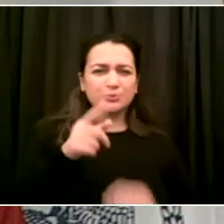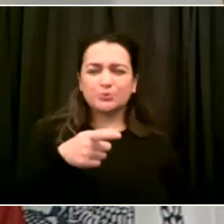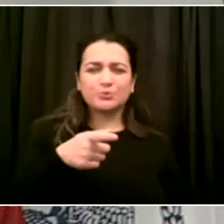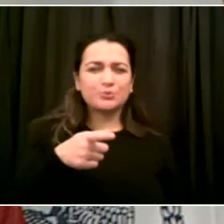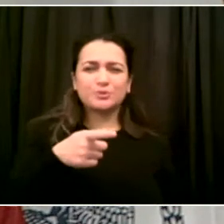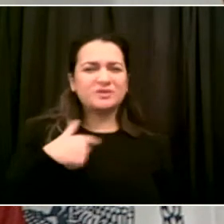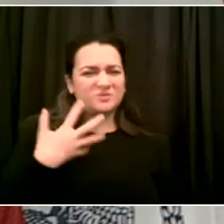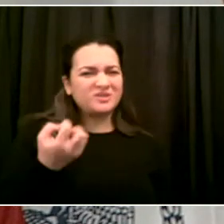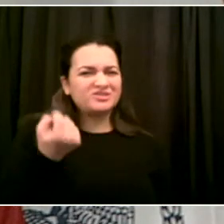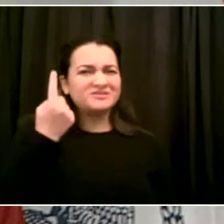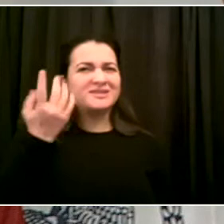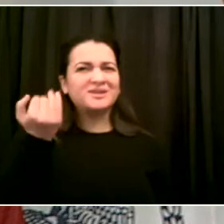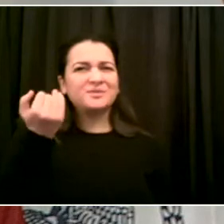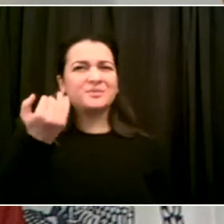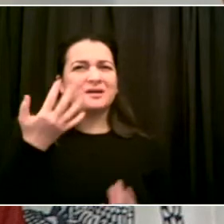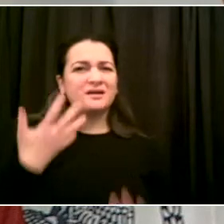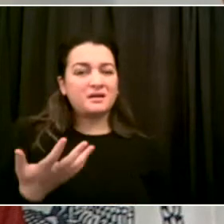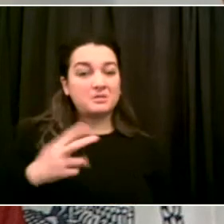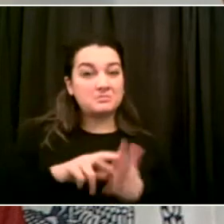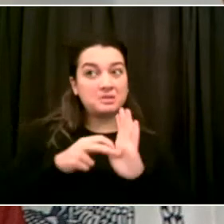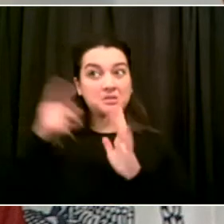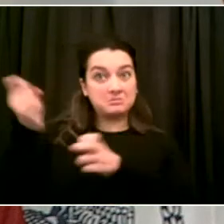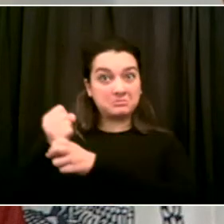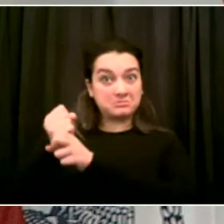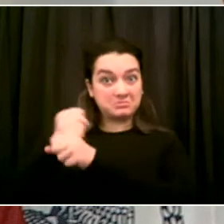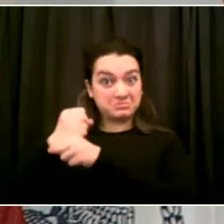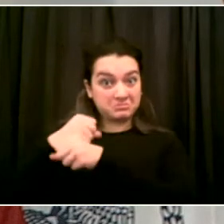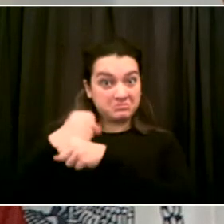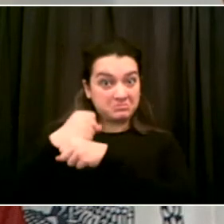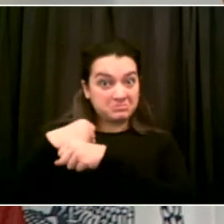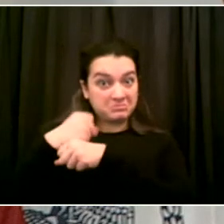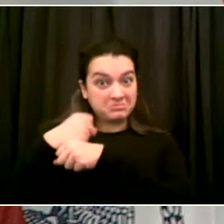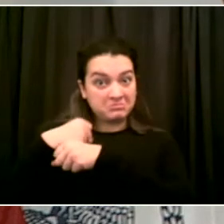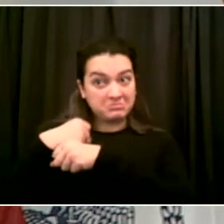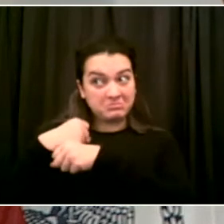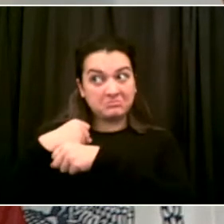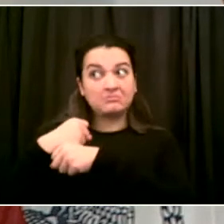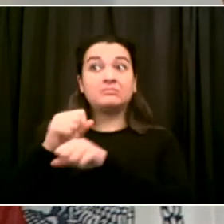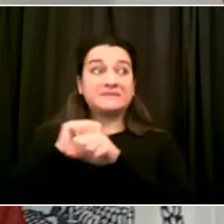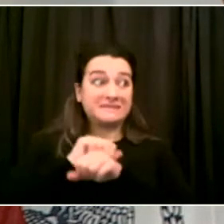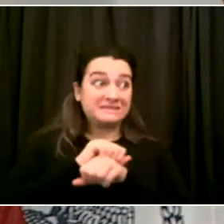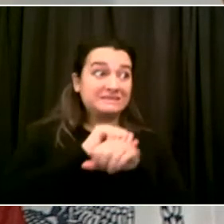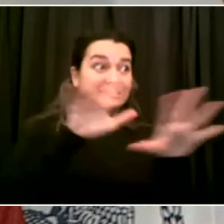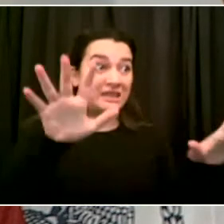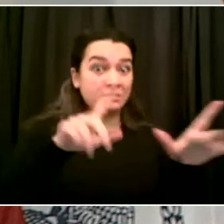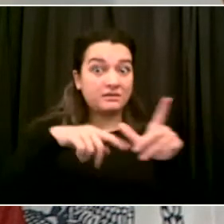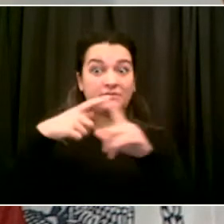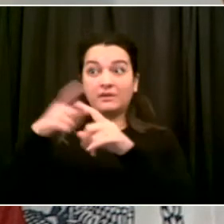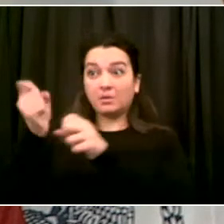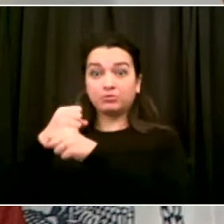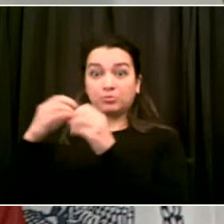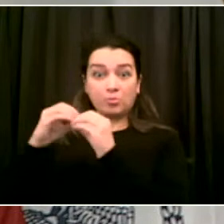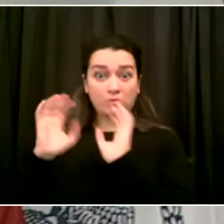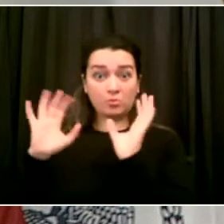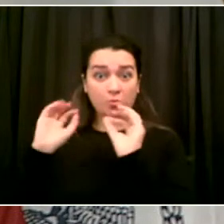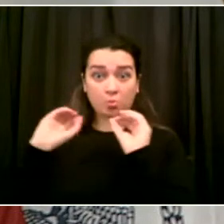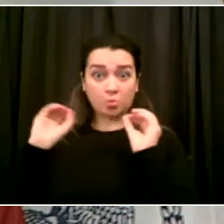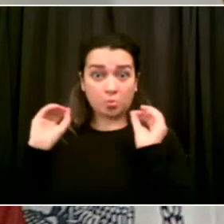MAKING MILLIONS OF DOSES IN ADVANCE ONCE THEY PULL THE TRIGGER HERE WE